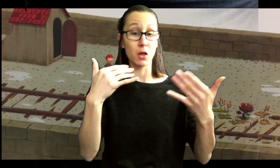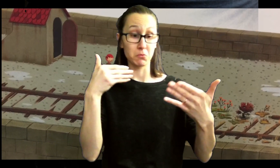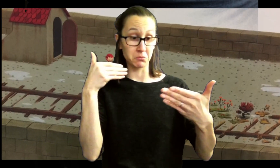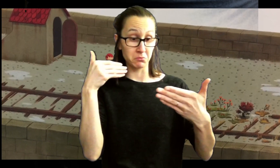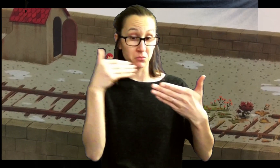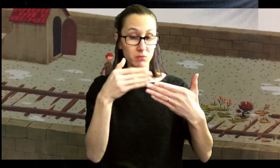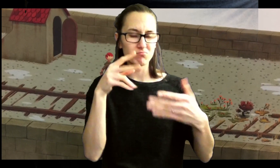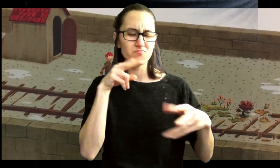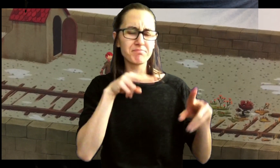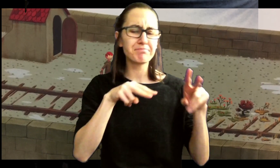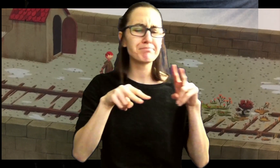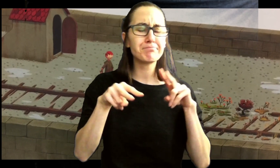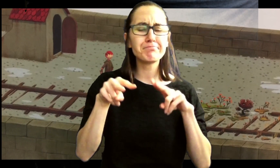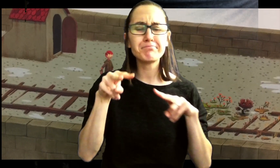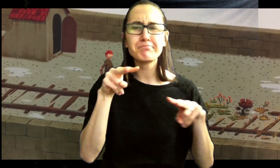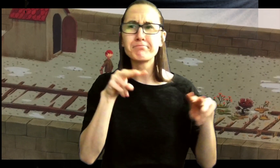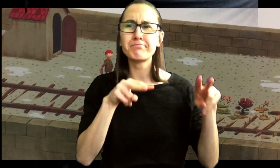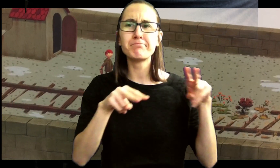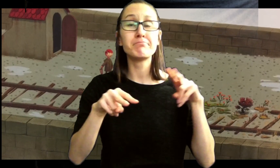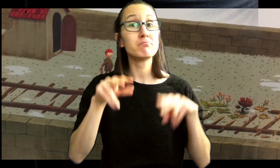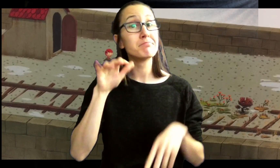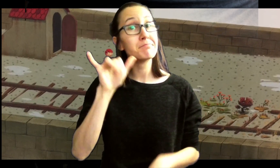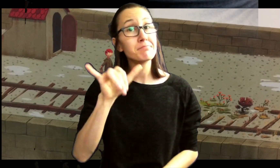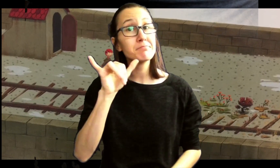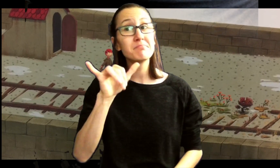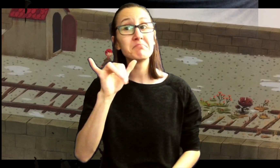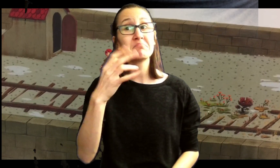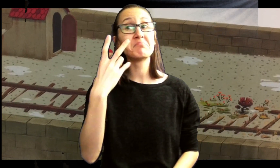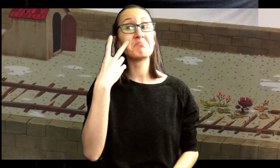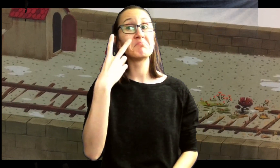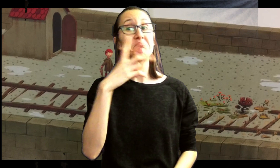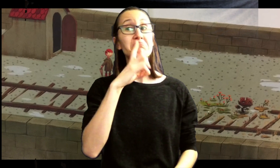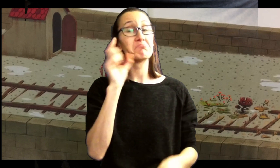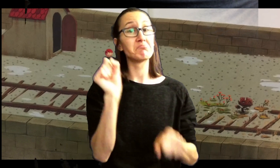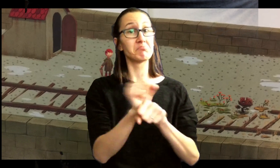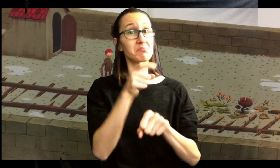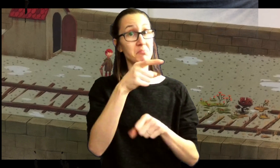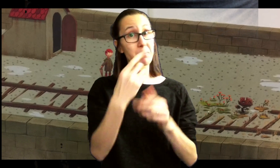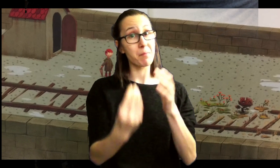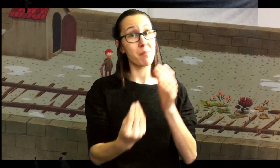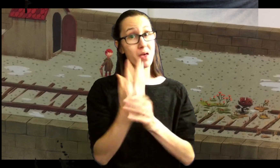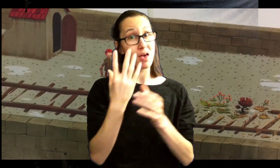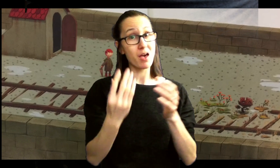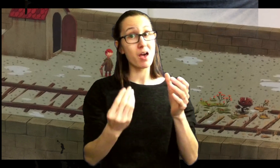But when he took a closer look, it became clear